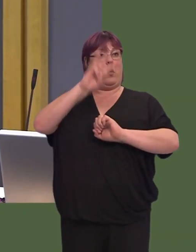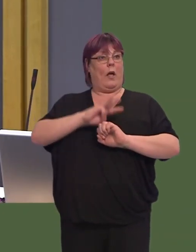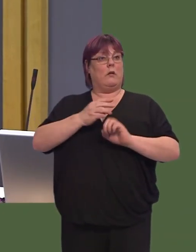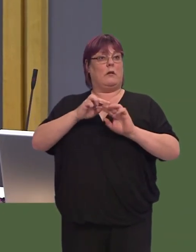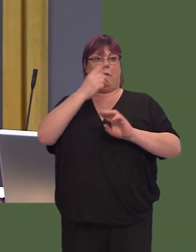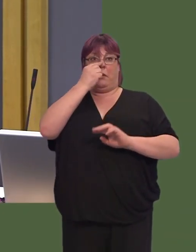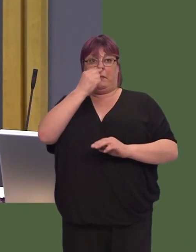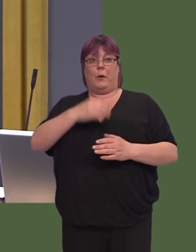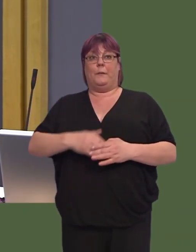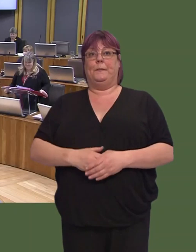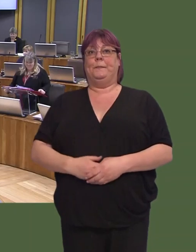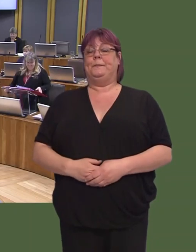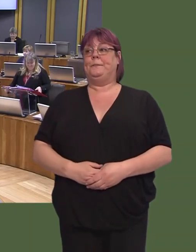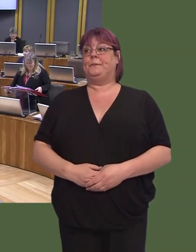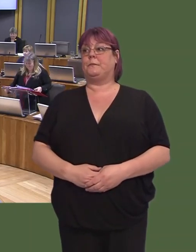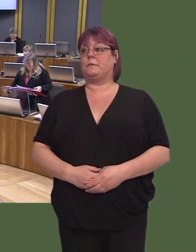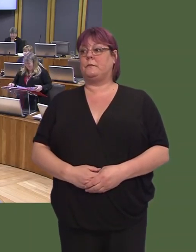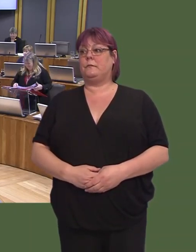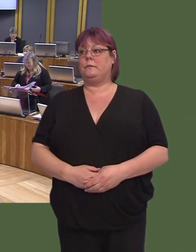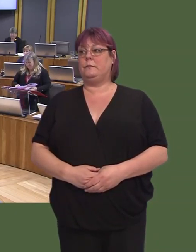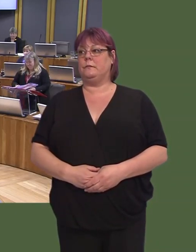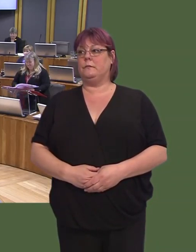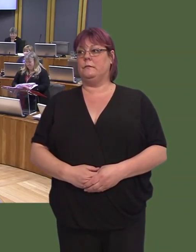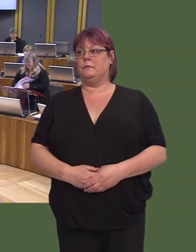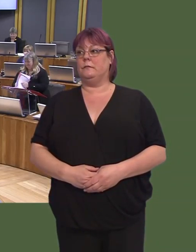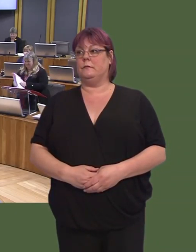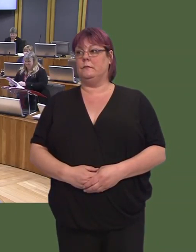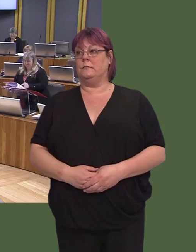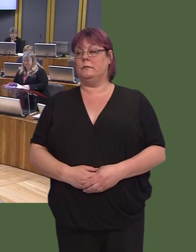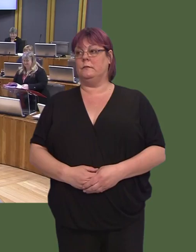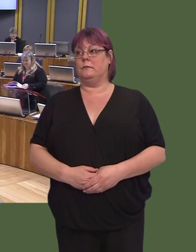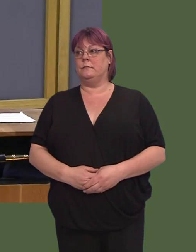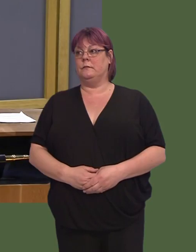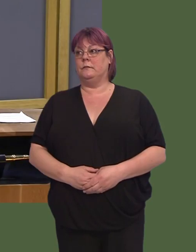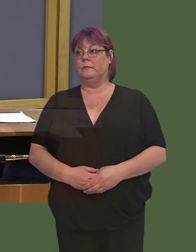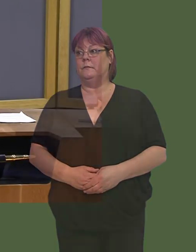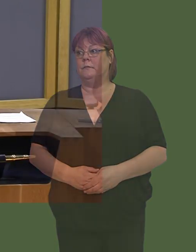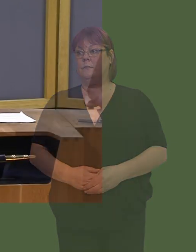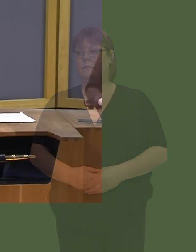Y Llywydd / The Llywydd: Diolch i arweinydd y ty.